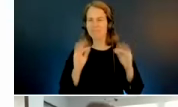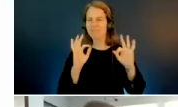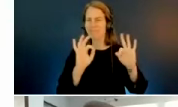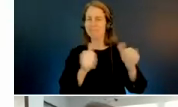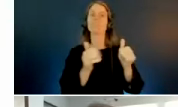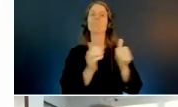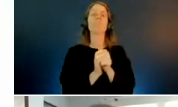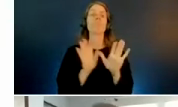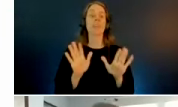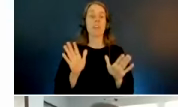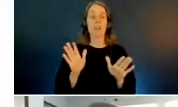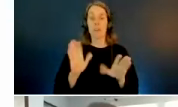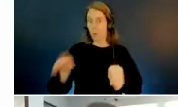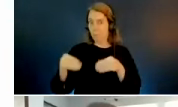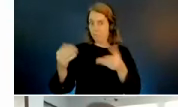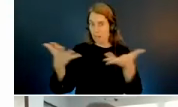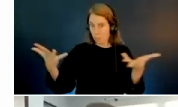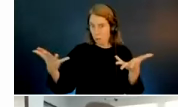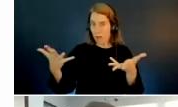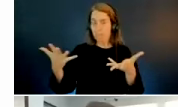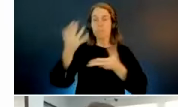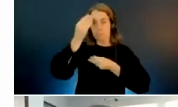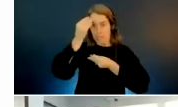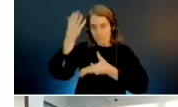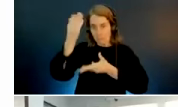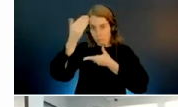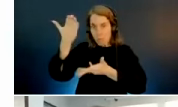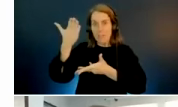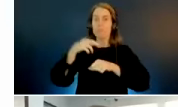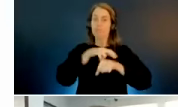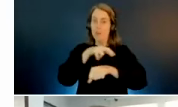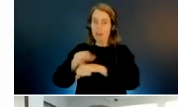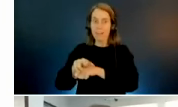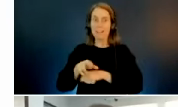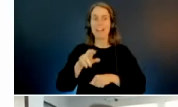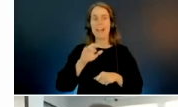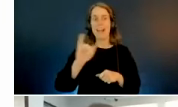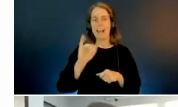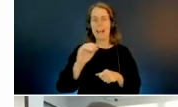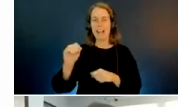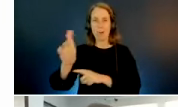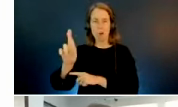we provide information and referral services so our I&R team is who you're going to get um if you